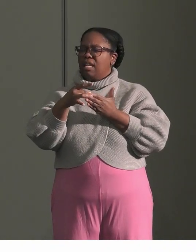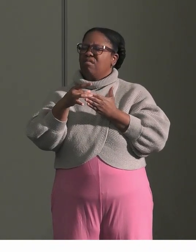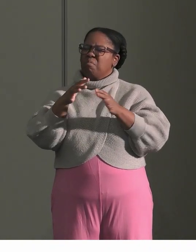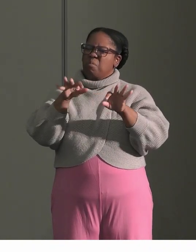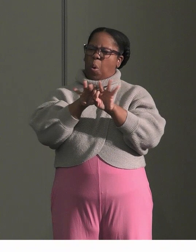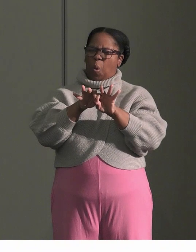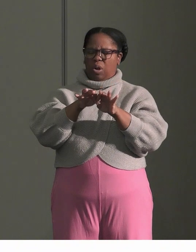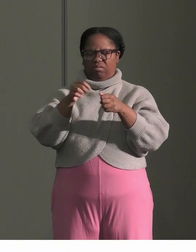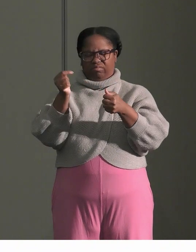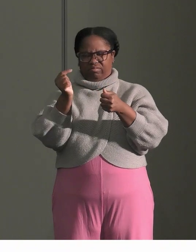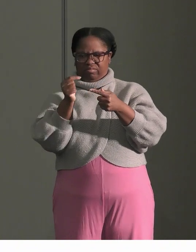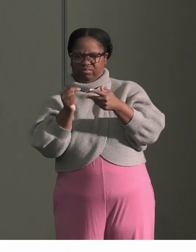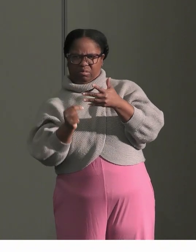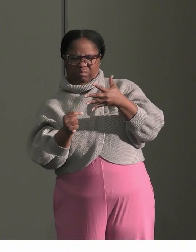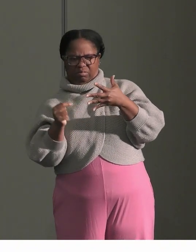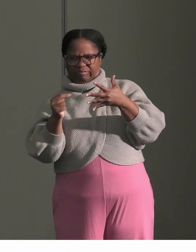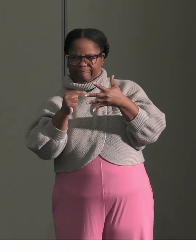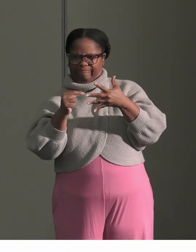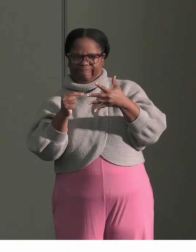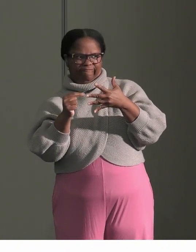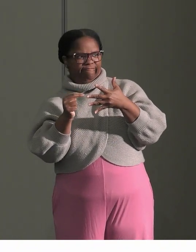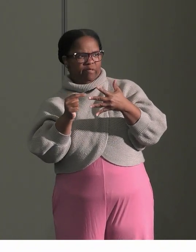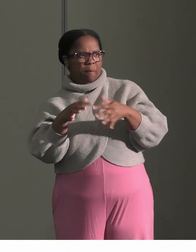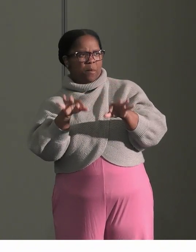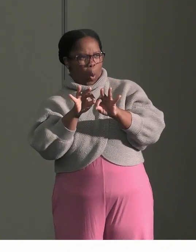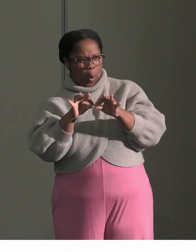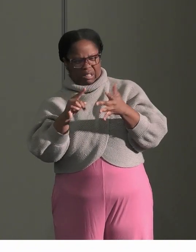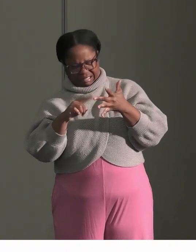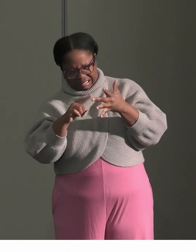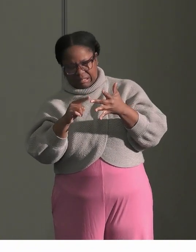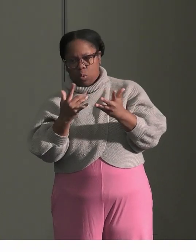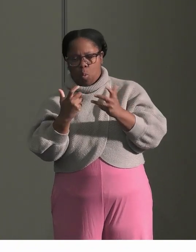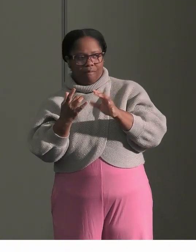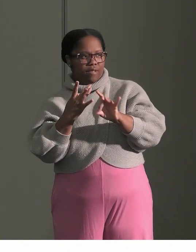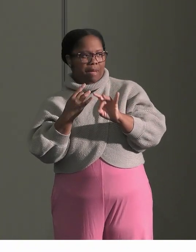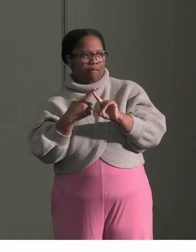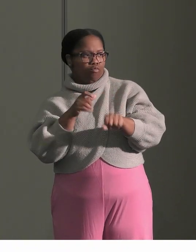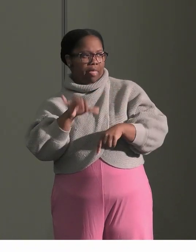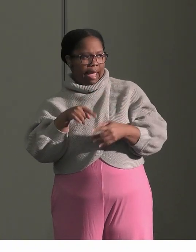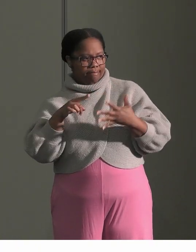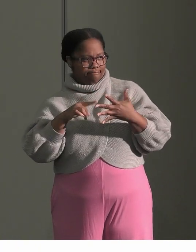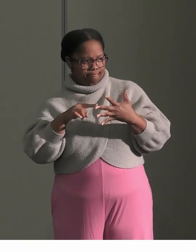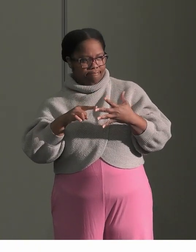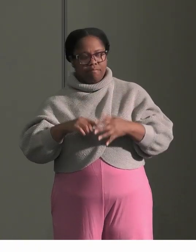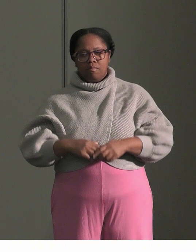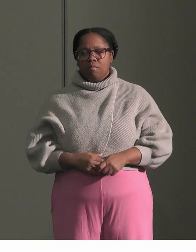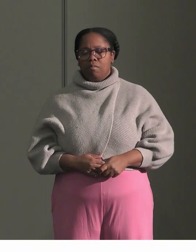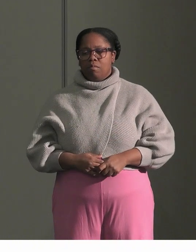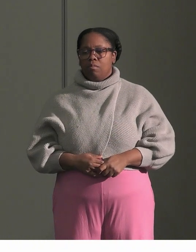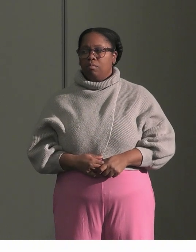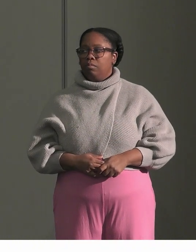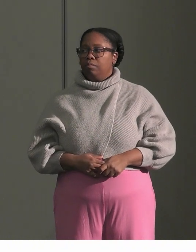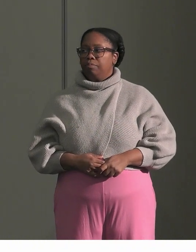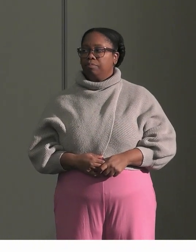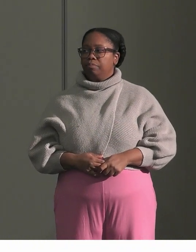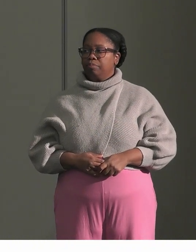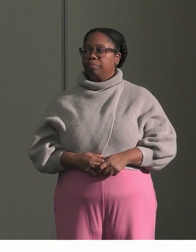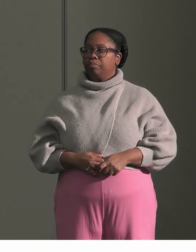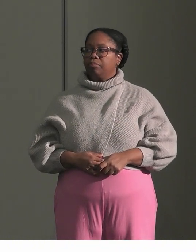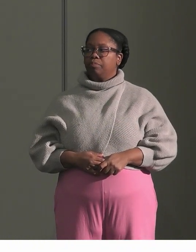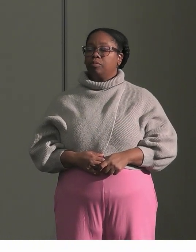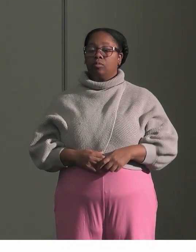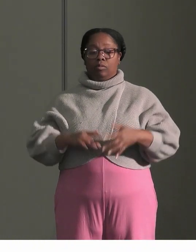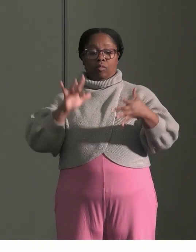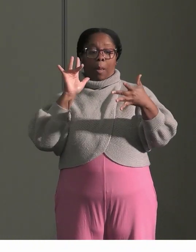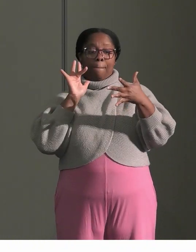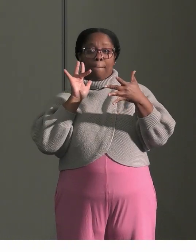that we were trying to get feedback on. And the button that opened that feature didn't move